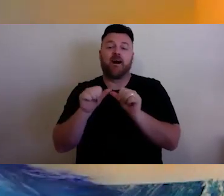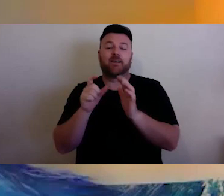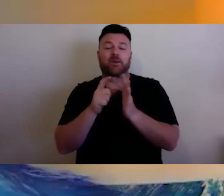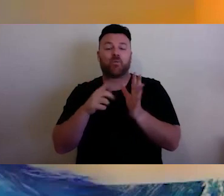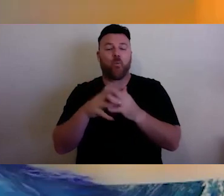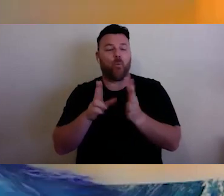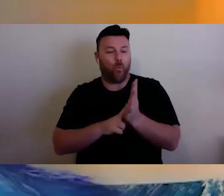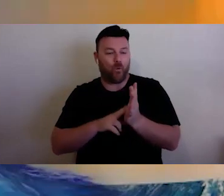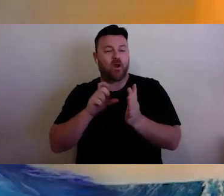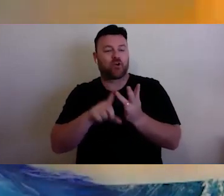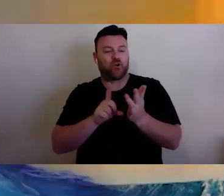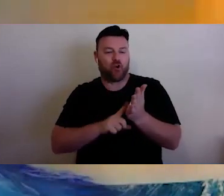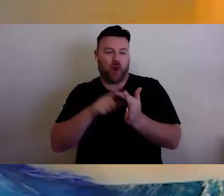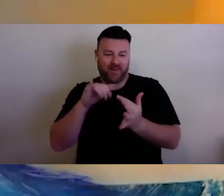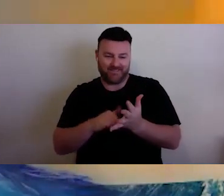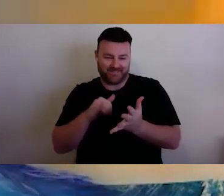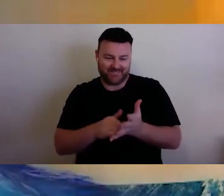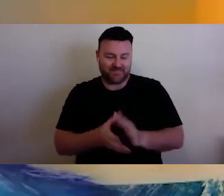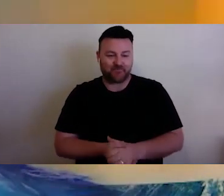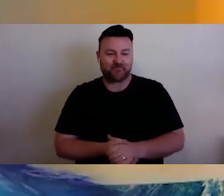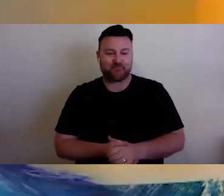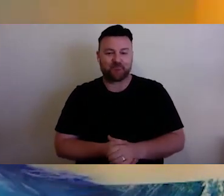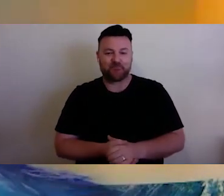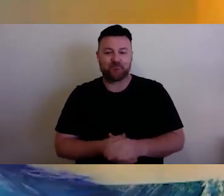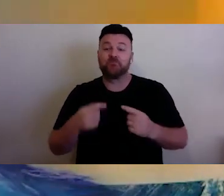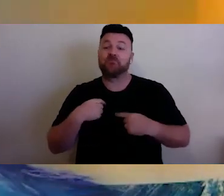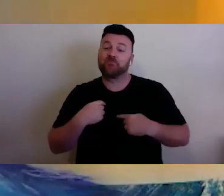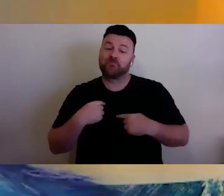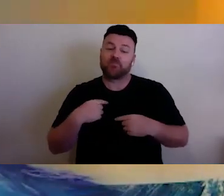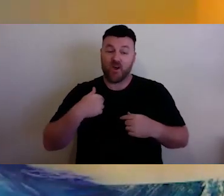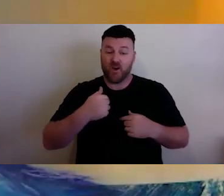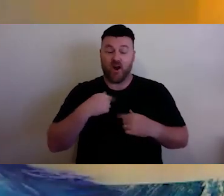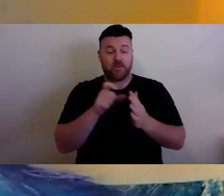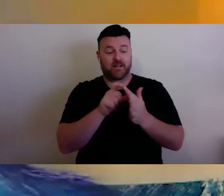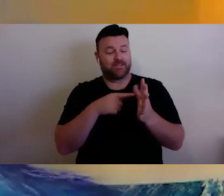As a Dharabuladh man of the Gundungurra, I pay my